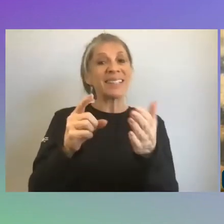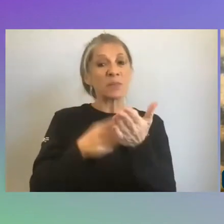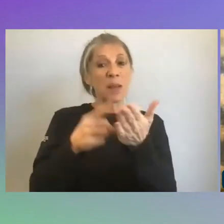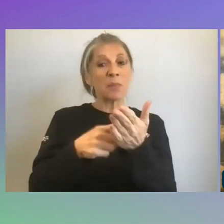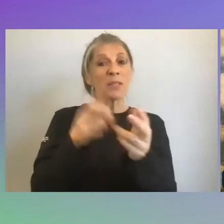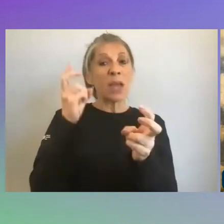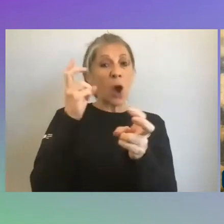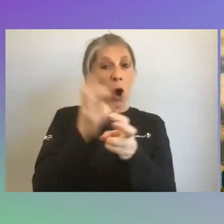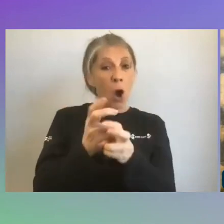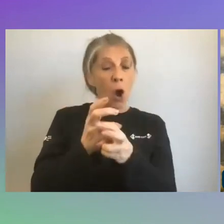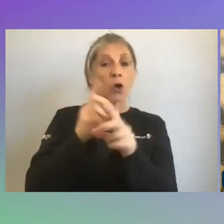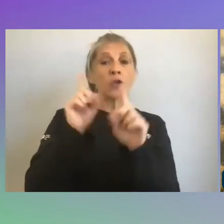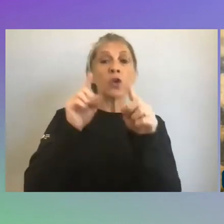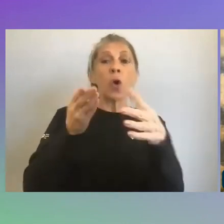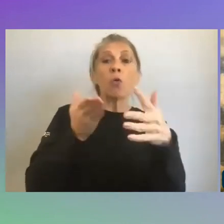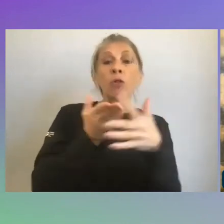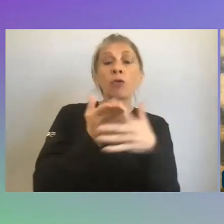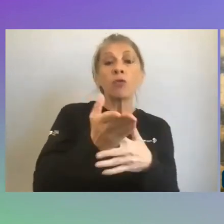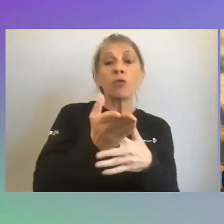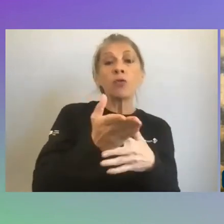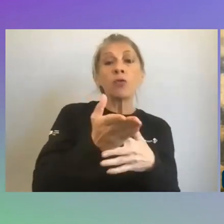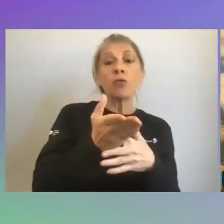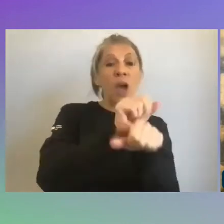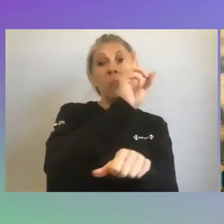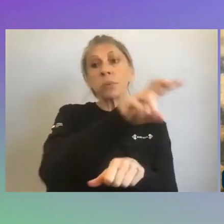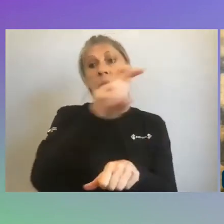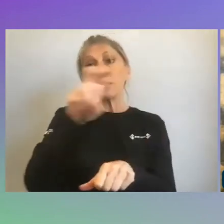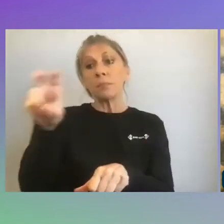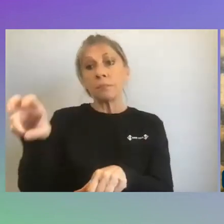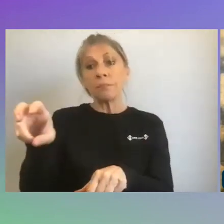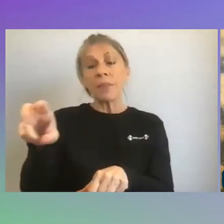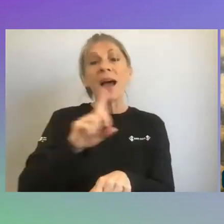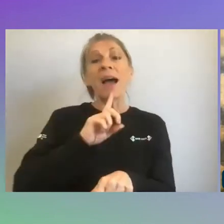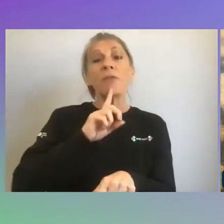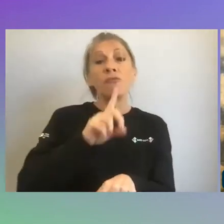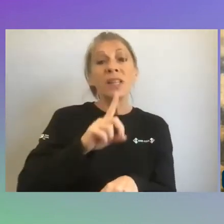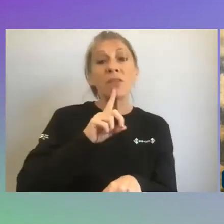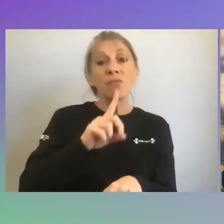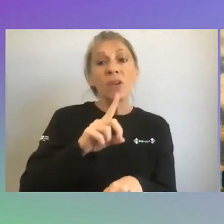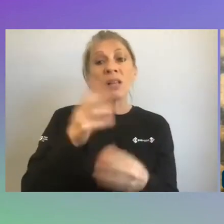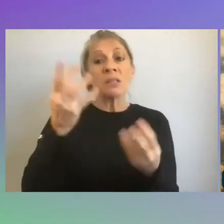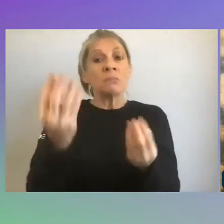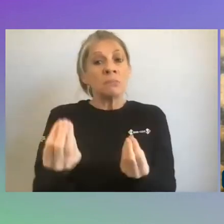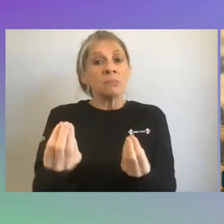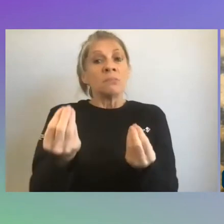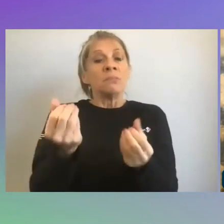difficult to go through the job hunting process and I do really, really empathize with anyone